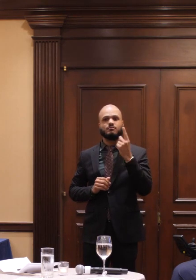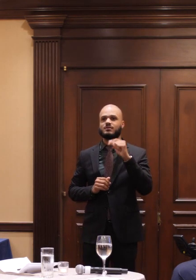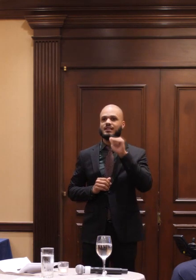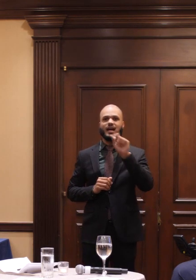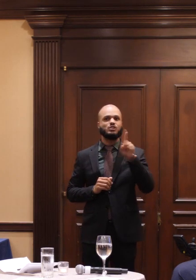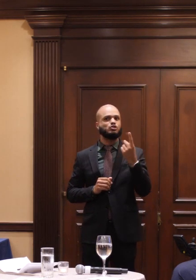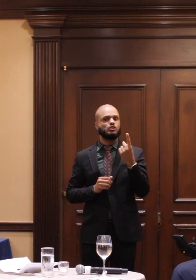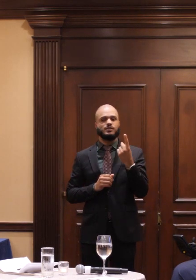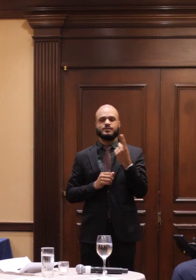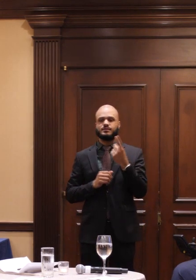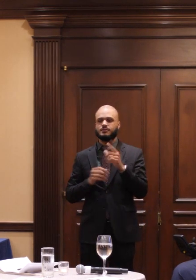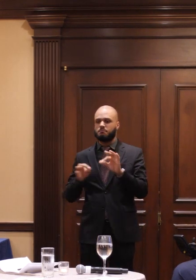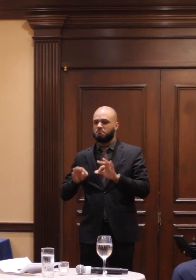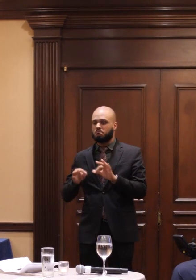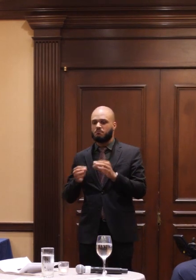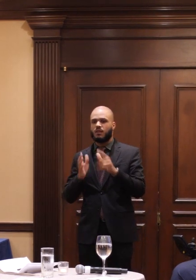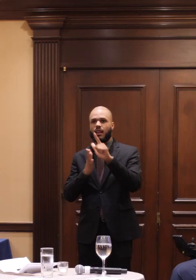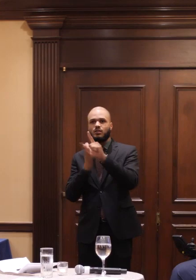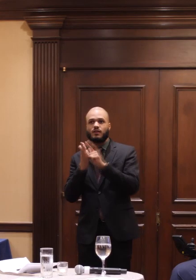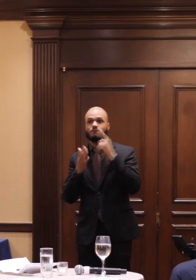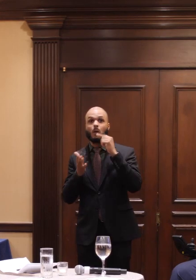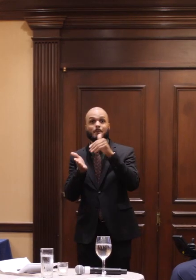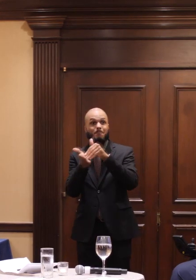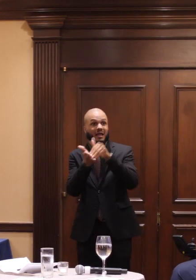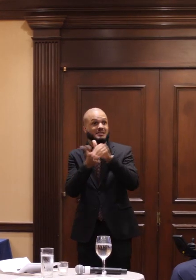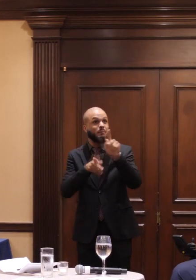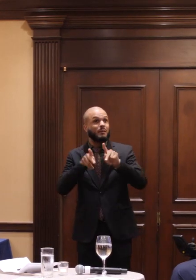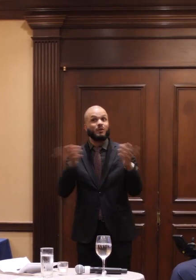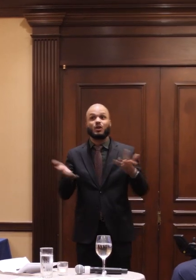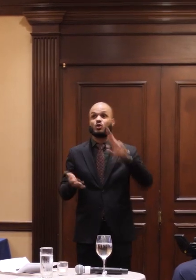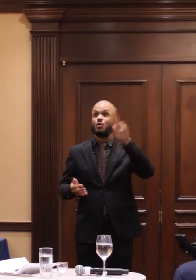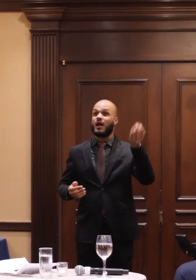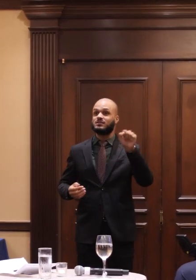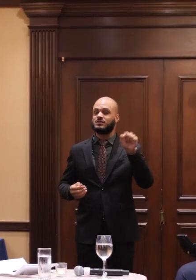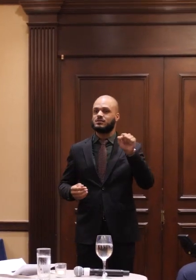legislation for the millions of people in the United States but it served as model